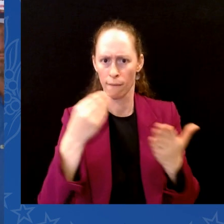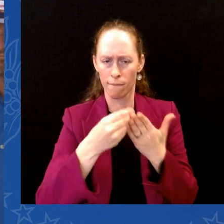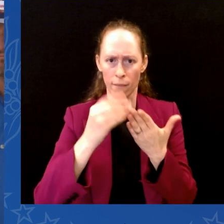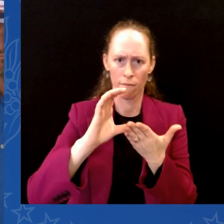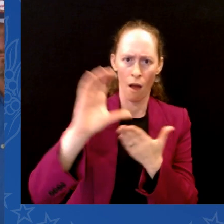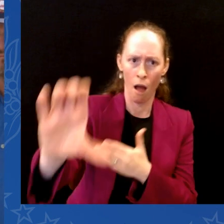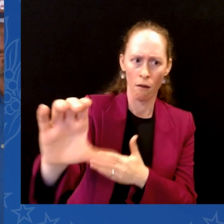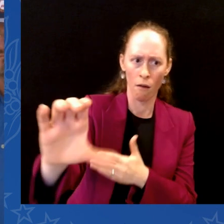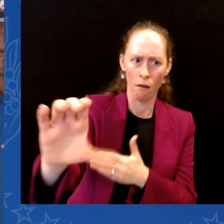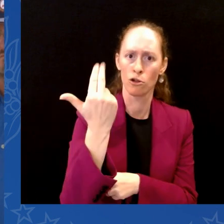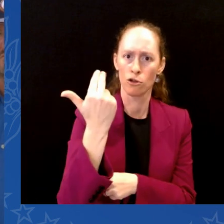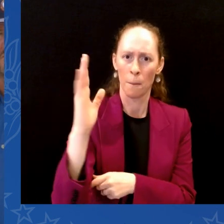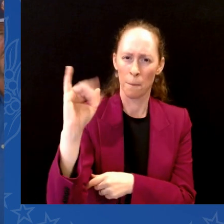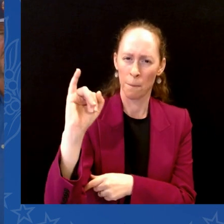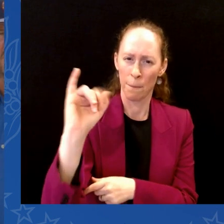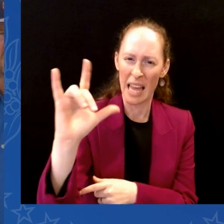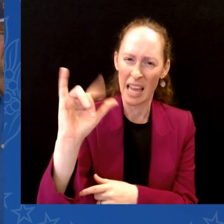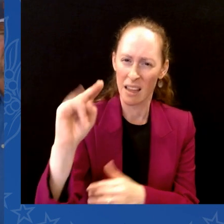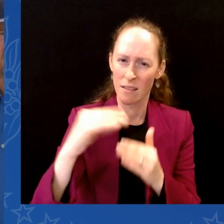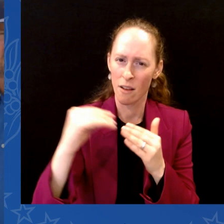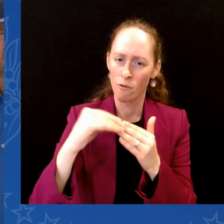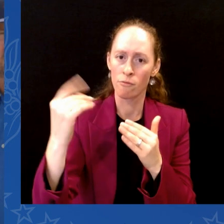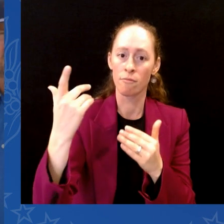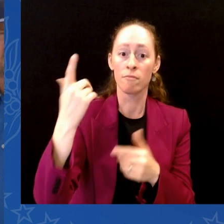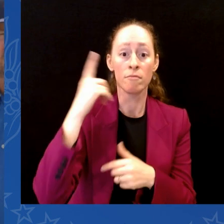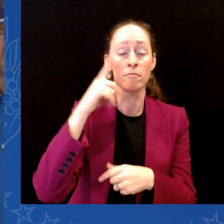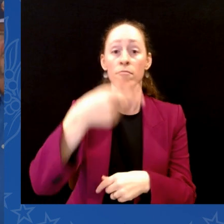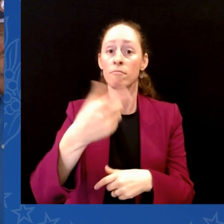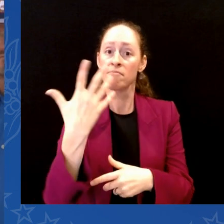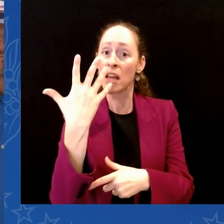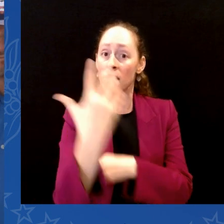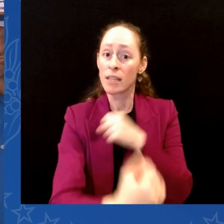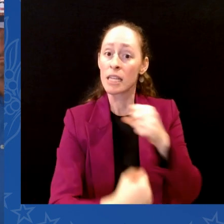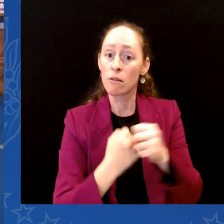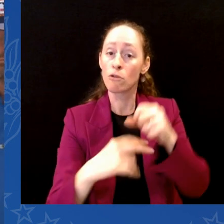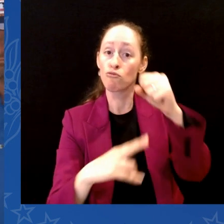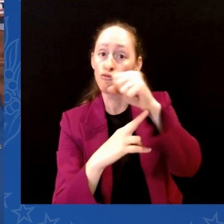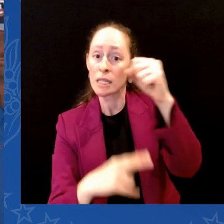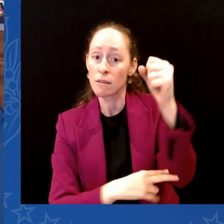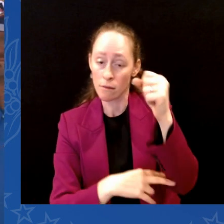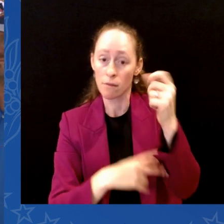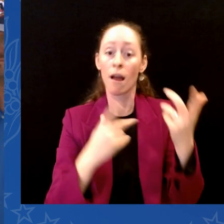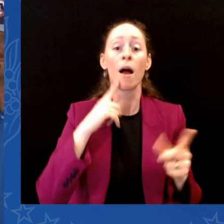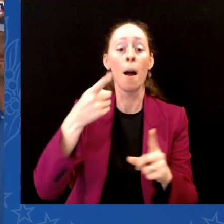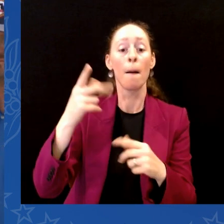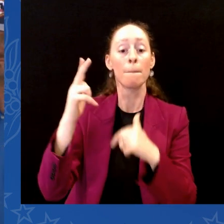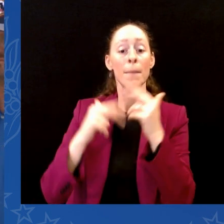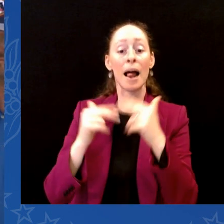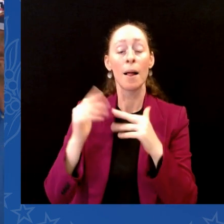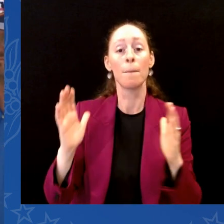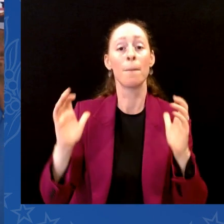And the key here is building back better and stronger to withstand the next storm. We can't build back to what it was before.